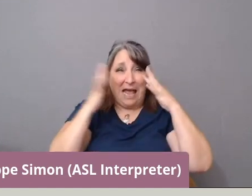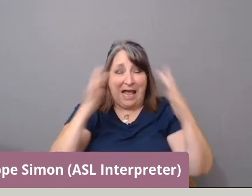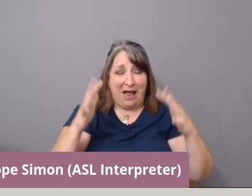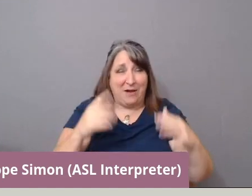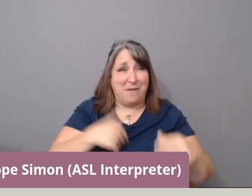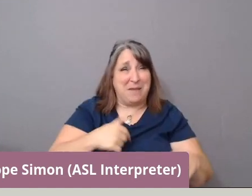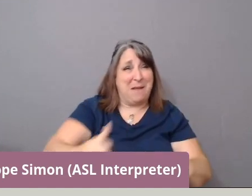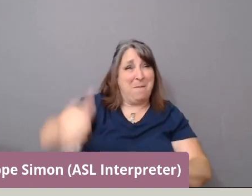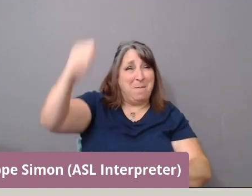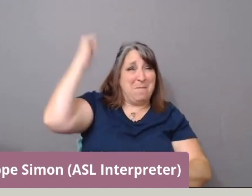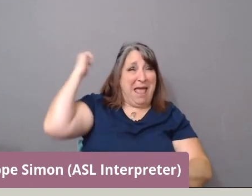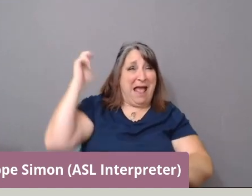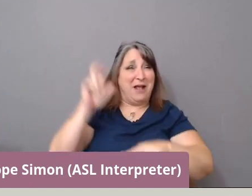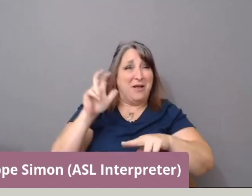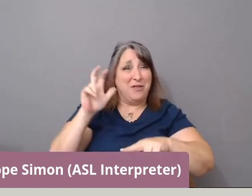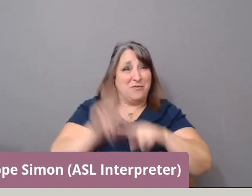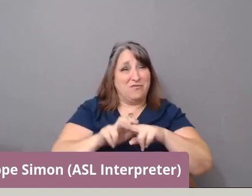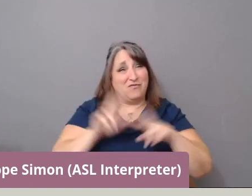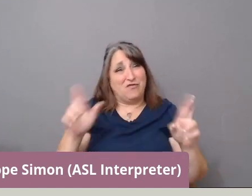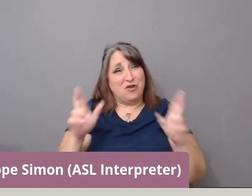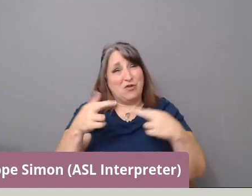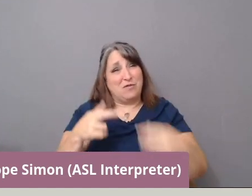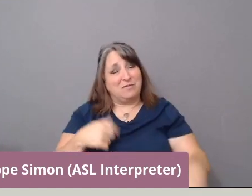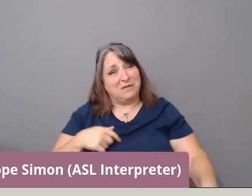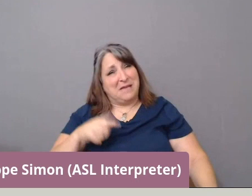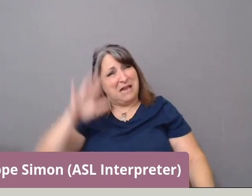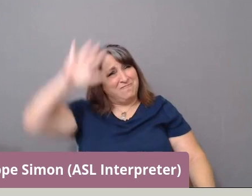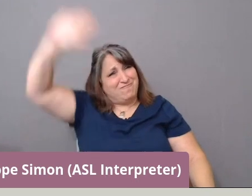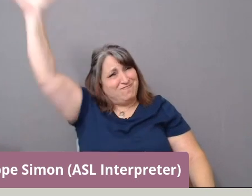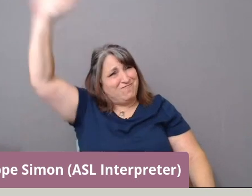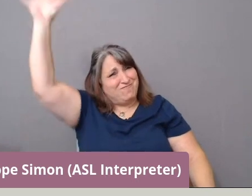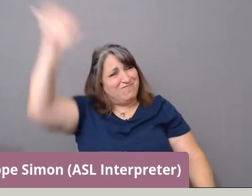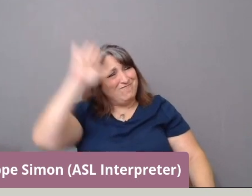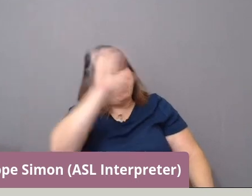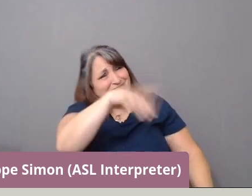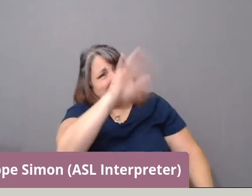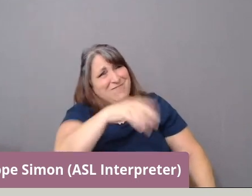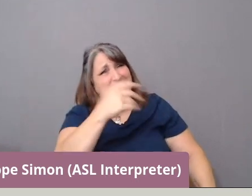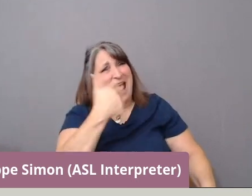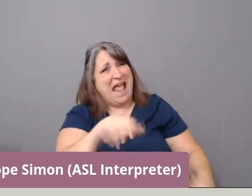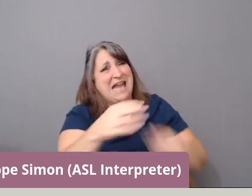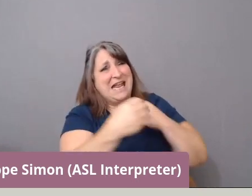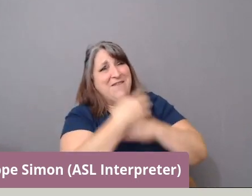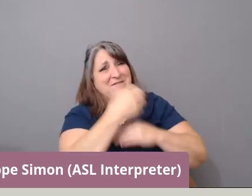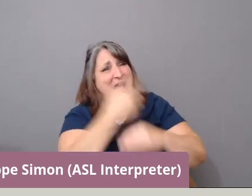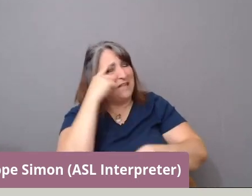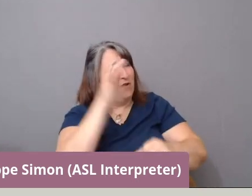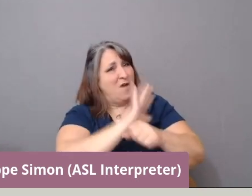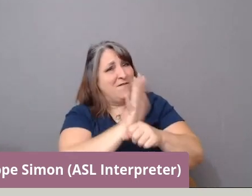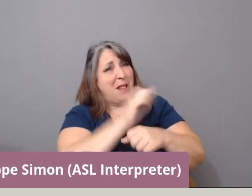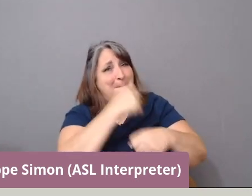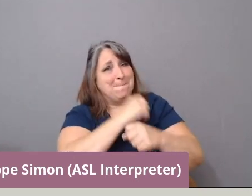And I was like, do you have any advice for a filmmaker that